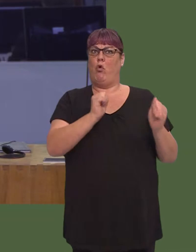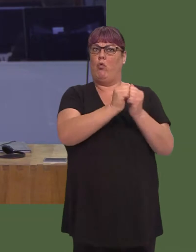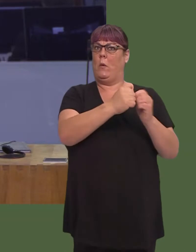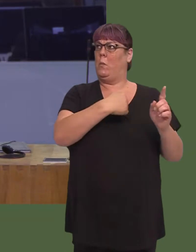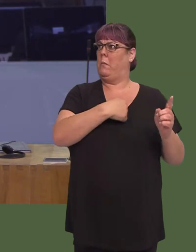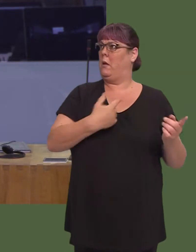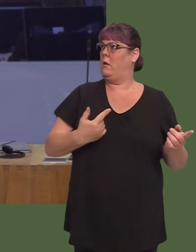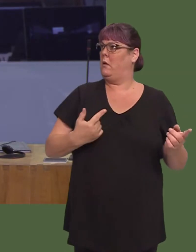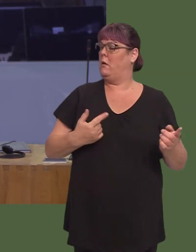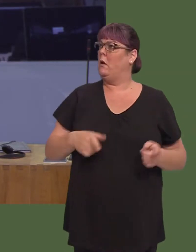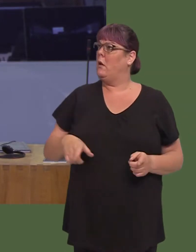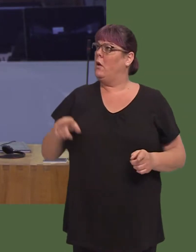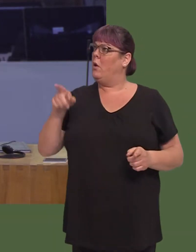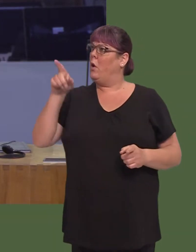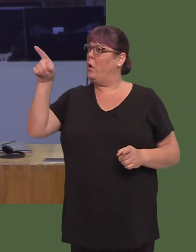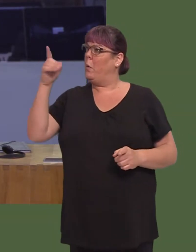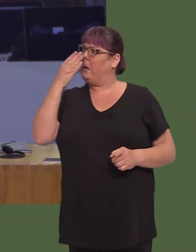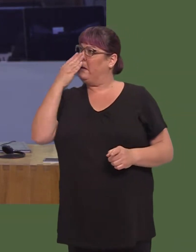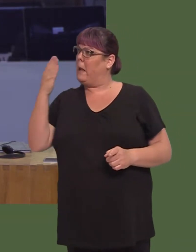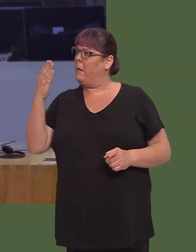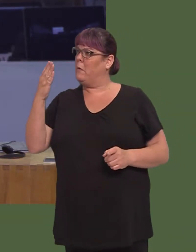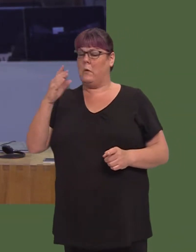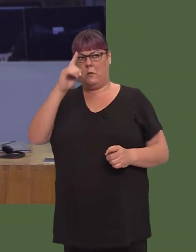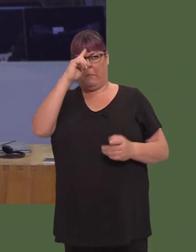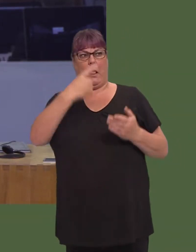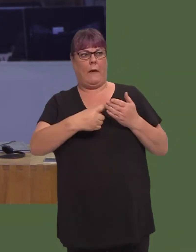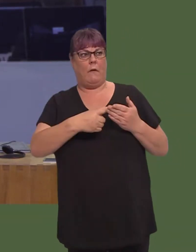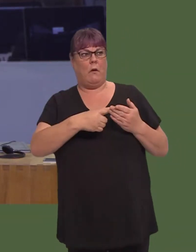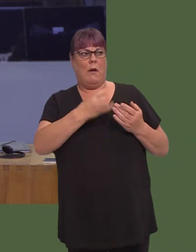decisions do you think that Natural Resources Wales can be proudest of? Is it the dumping